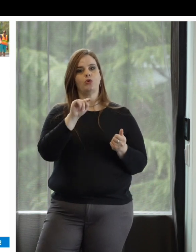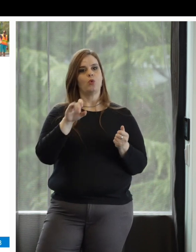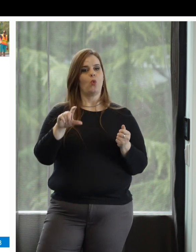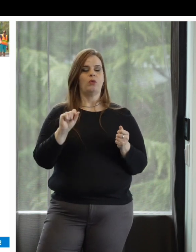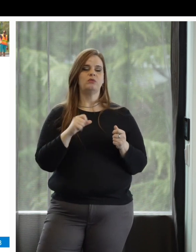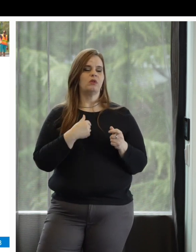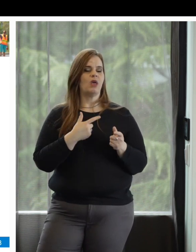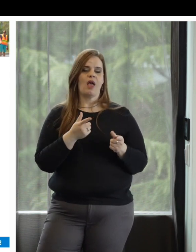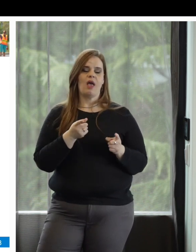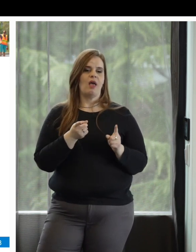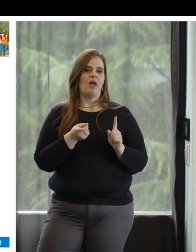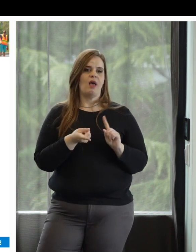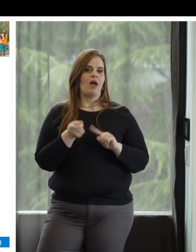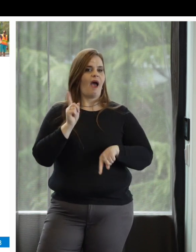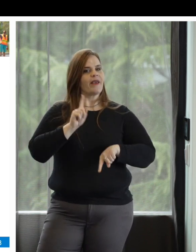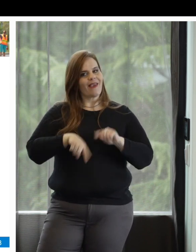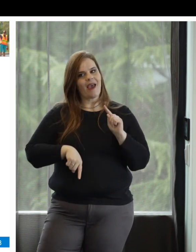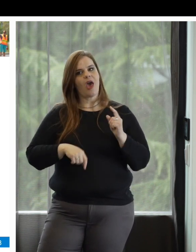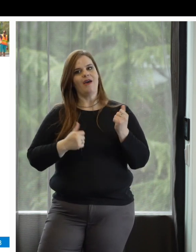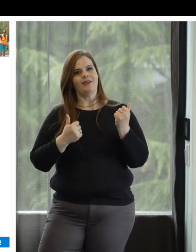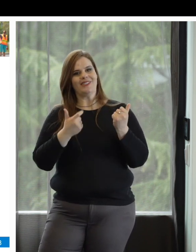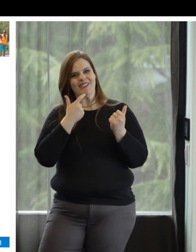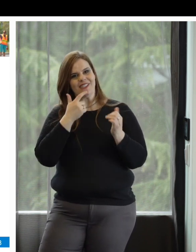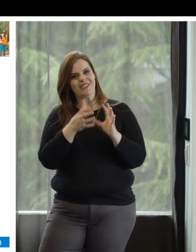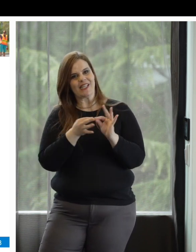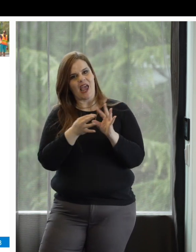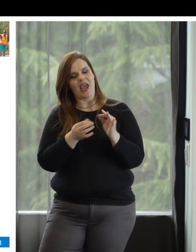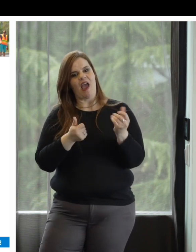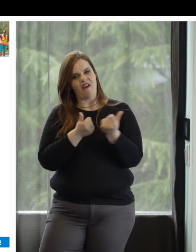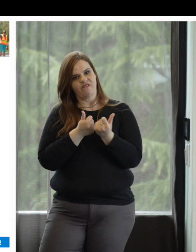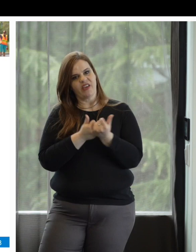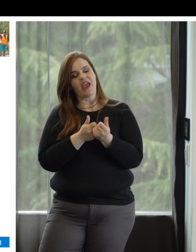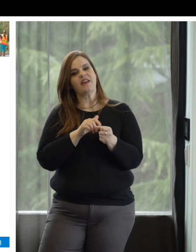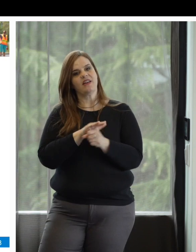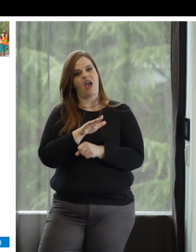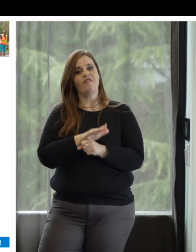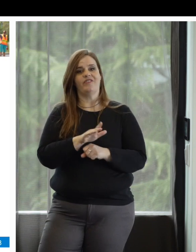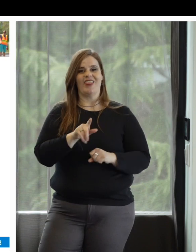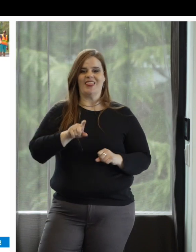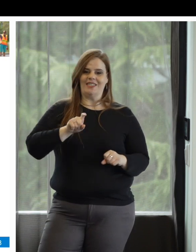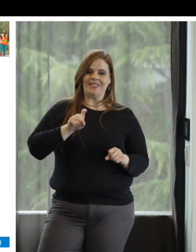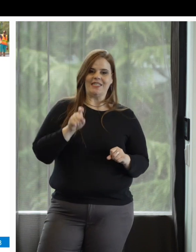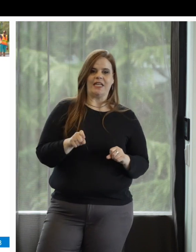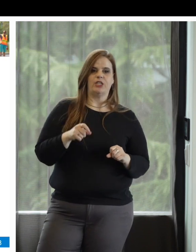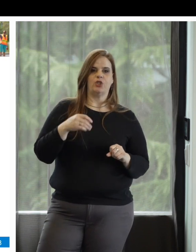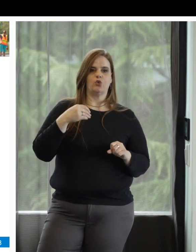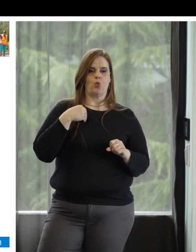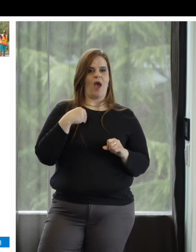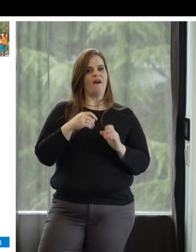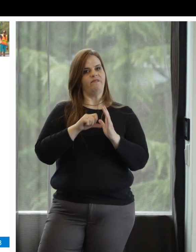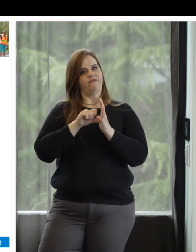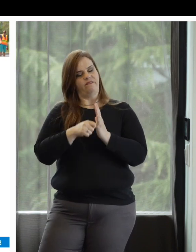advocate enough the need to have support tools both to